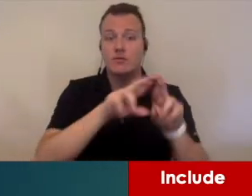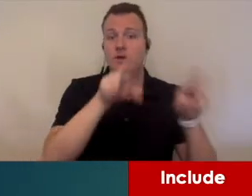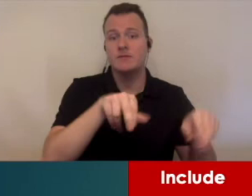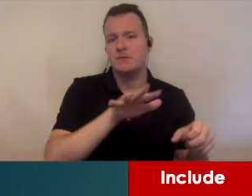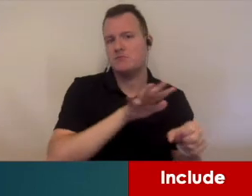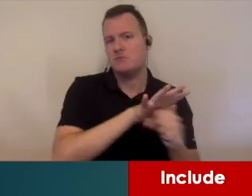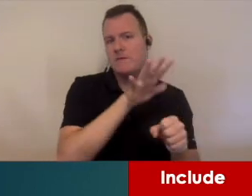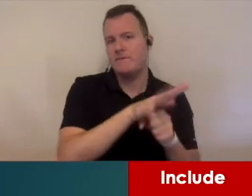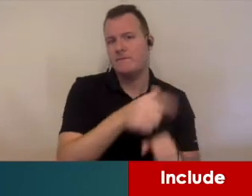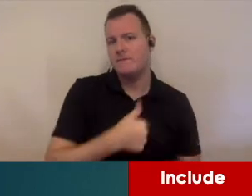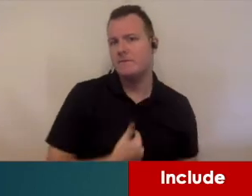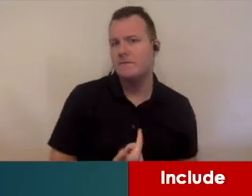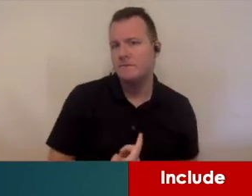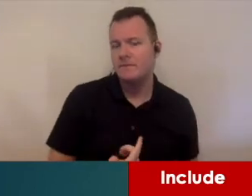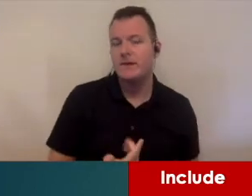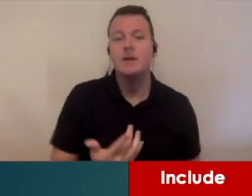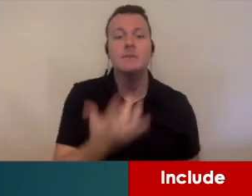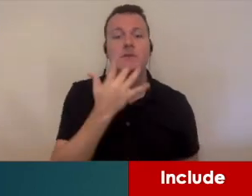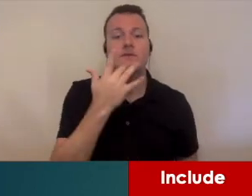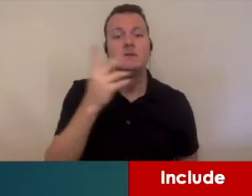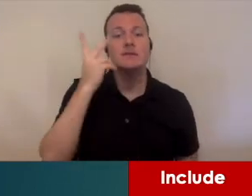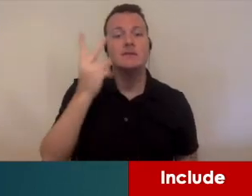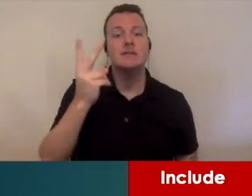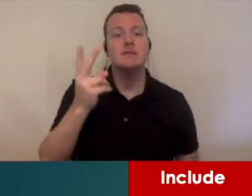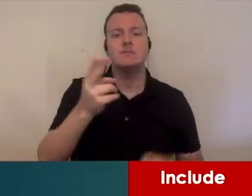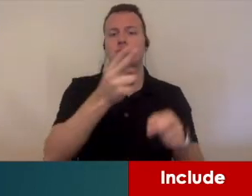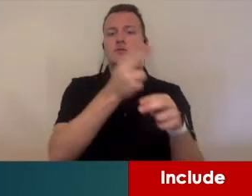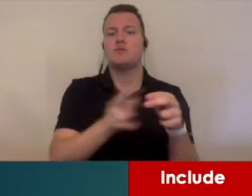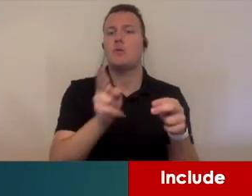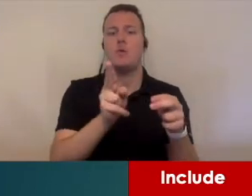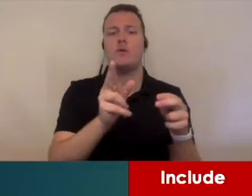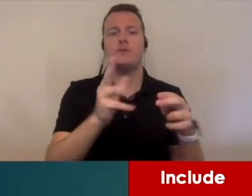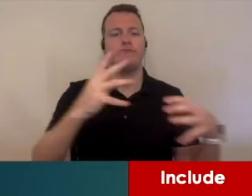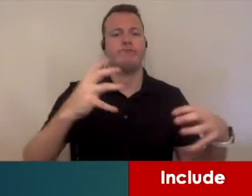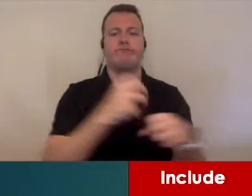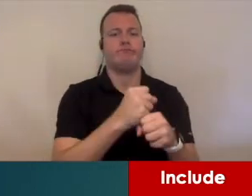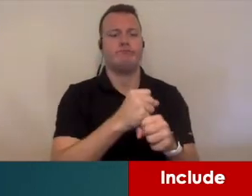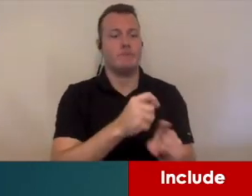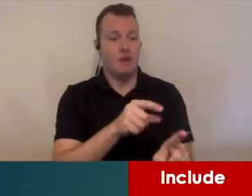plenty for me. I just want a snapshot to see who you are and if we should